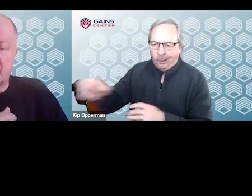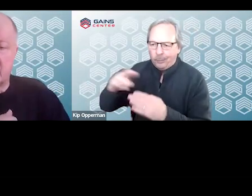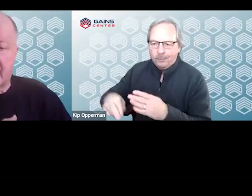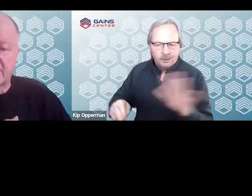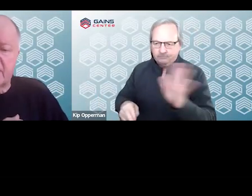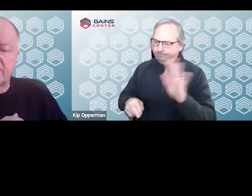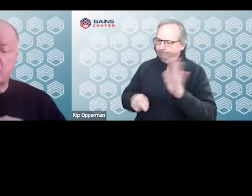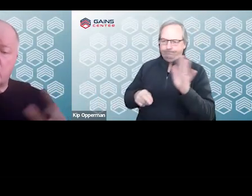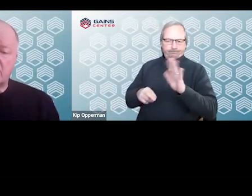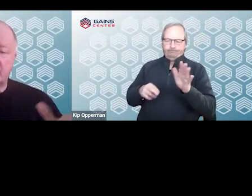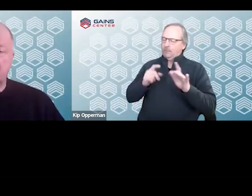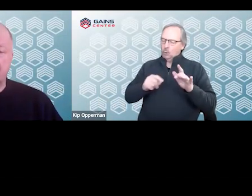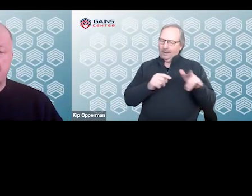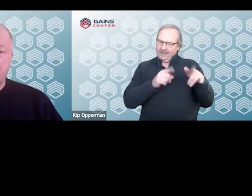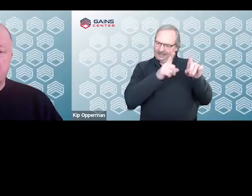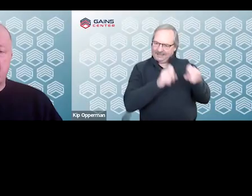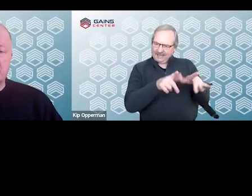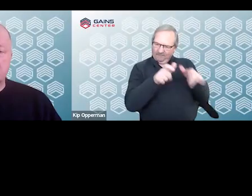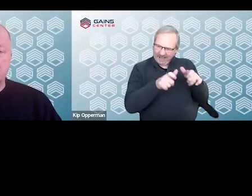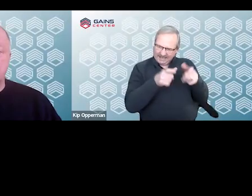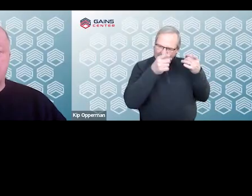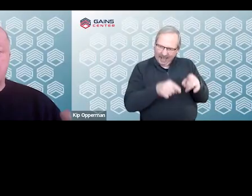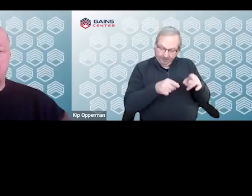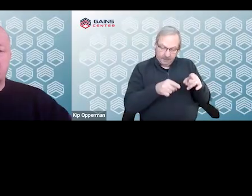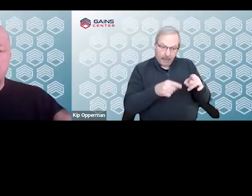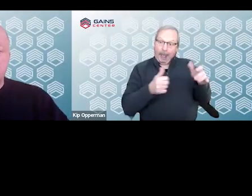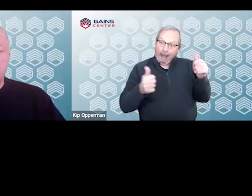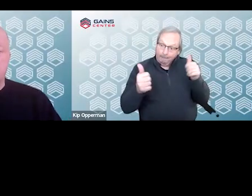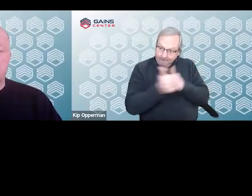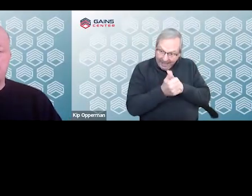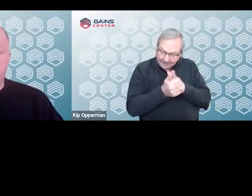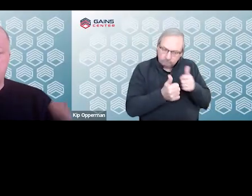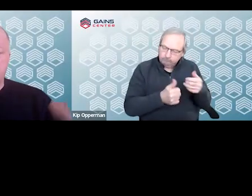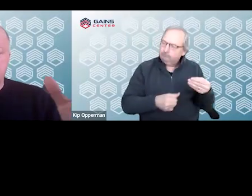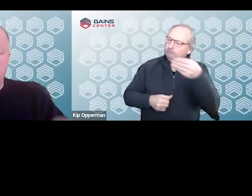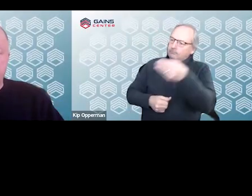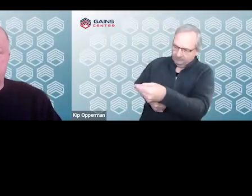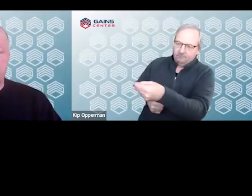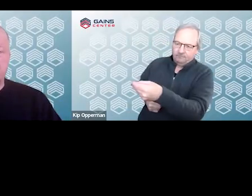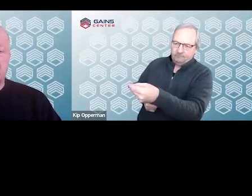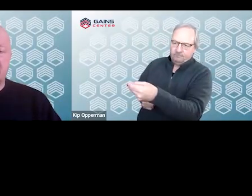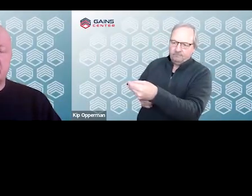that has been somewhat of an obstacle. And there are all these other things that have